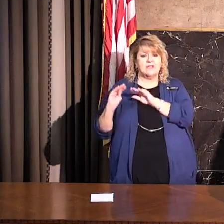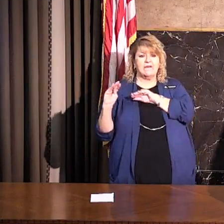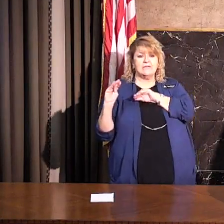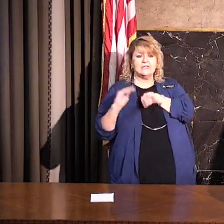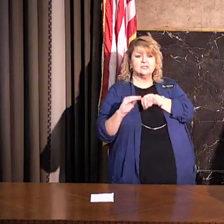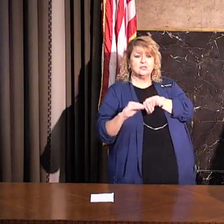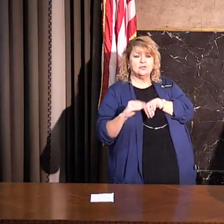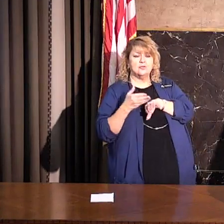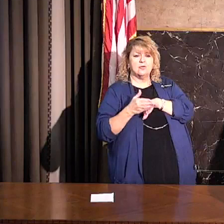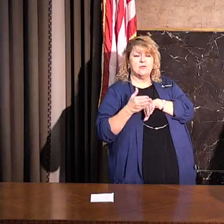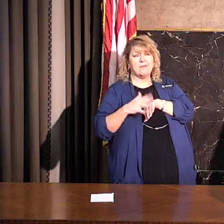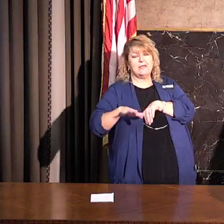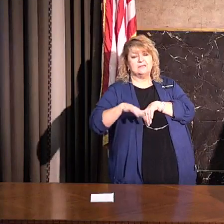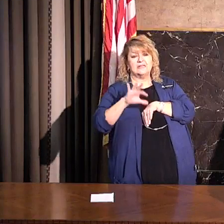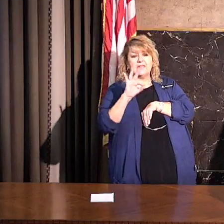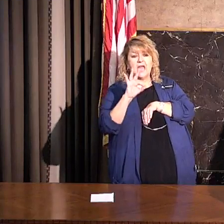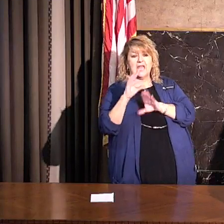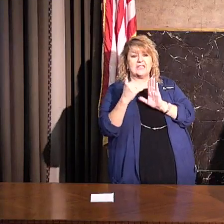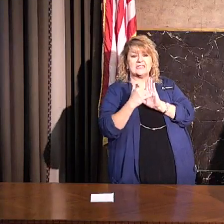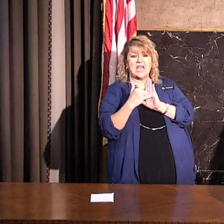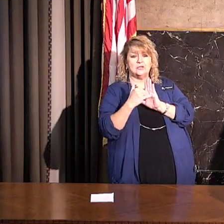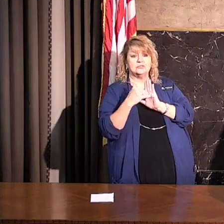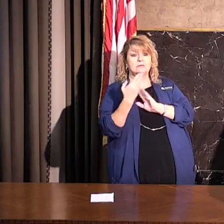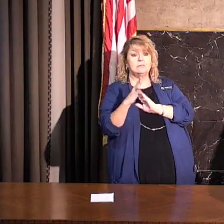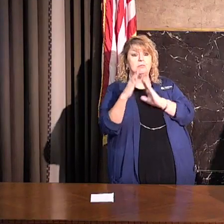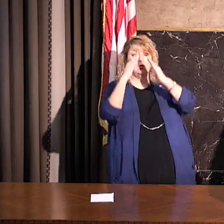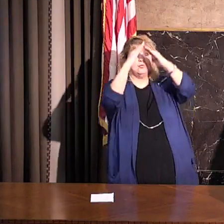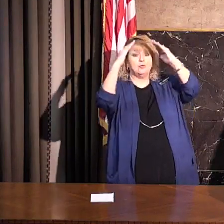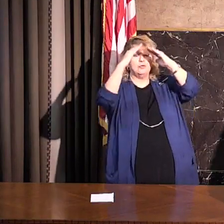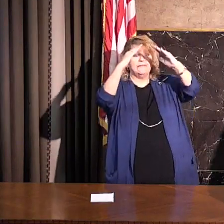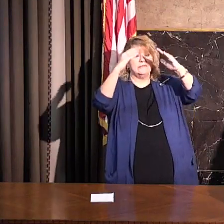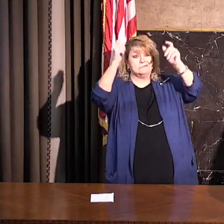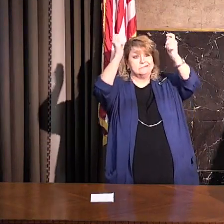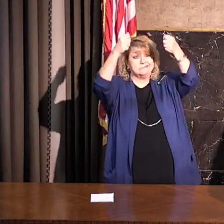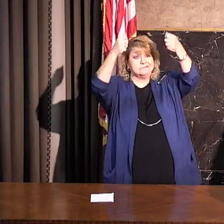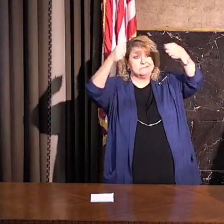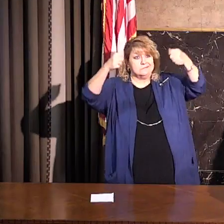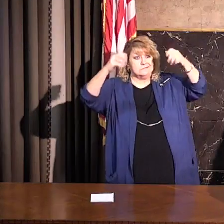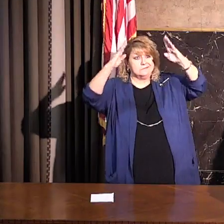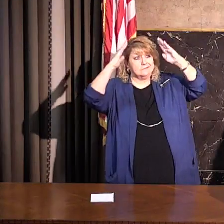have installed right at 9000